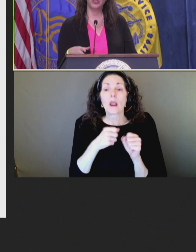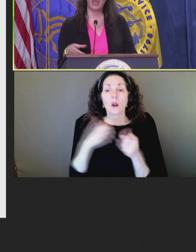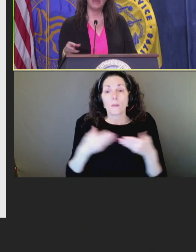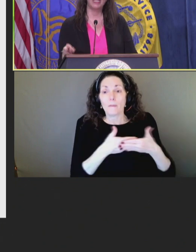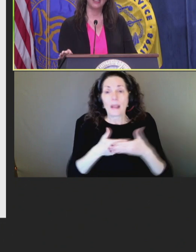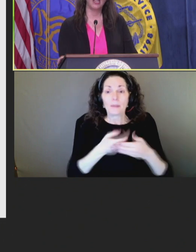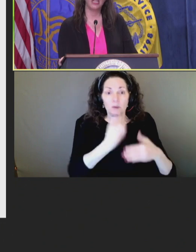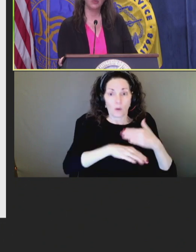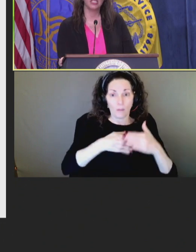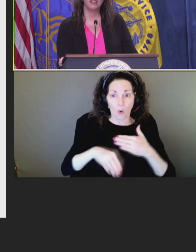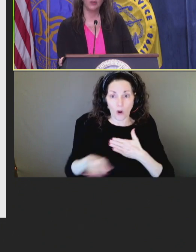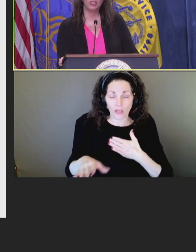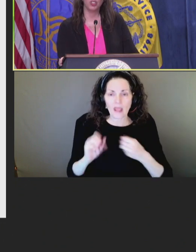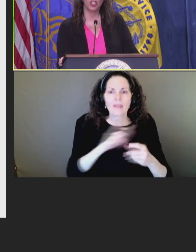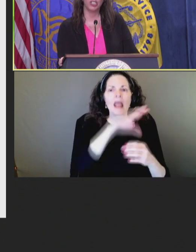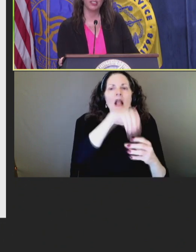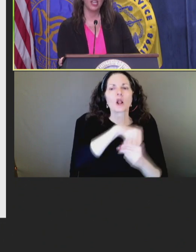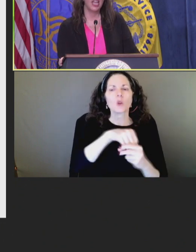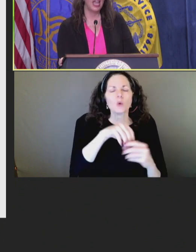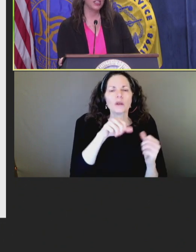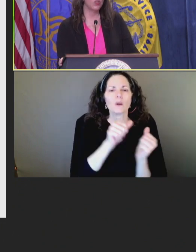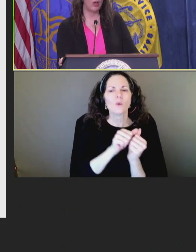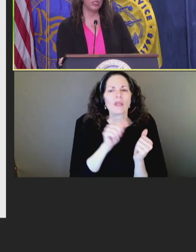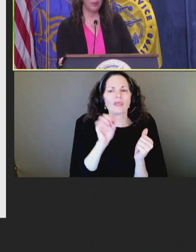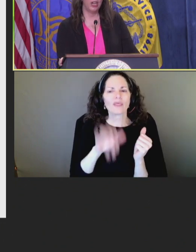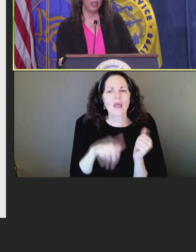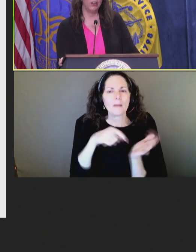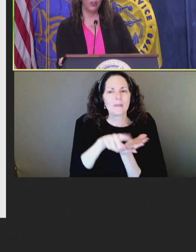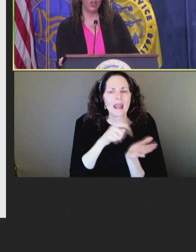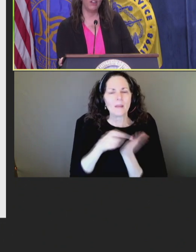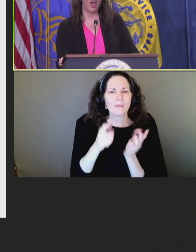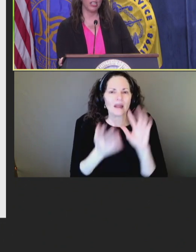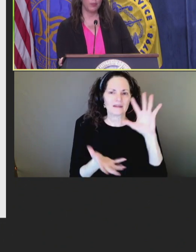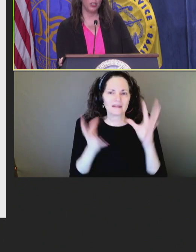payment that they received from insurance. And so, that was a barrier for a lot of hospitals